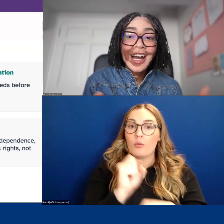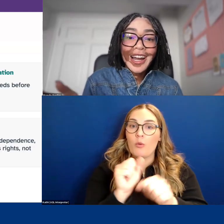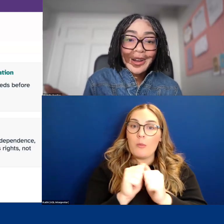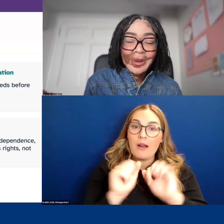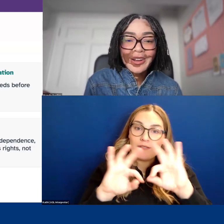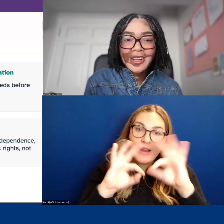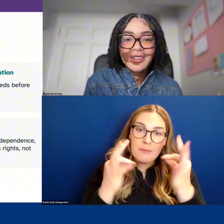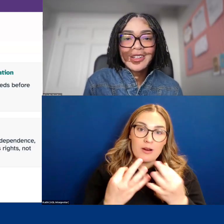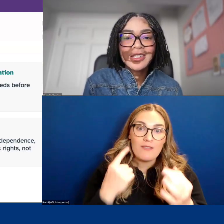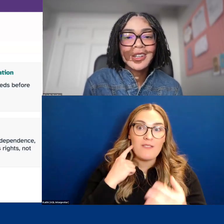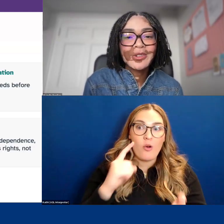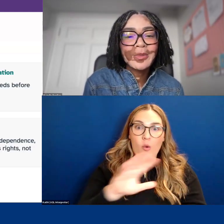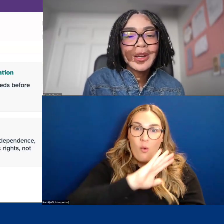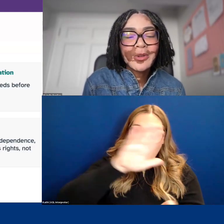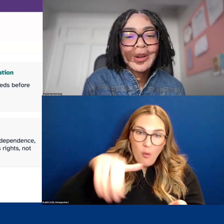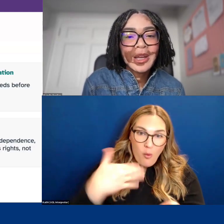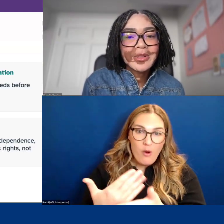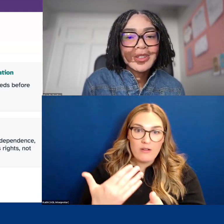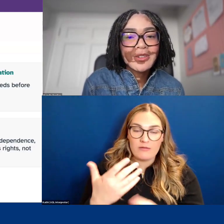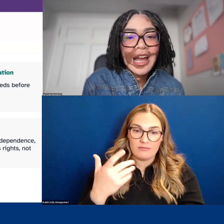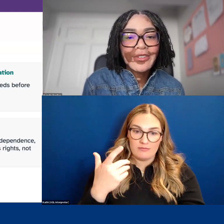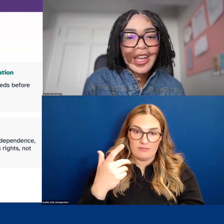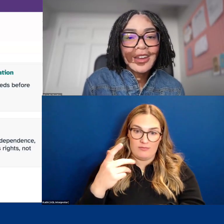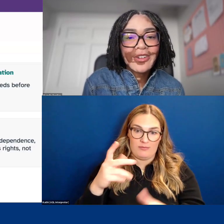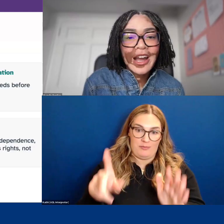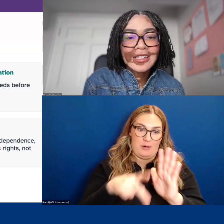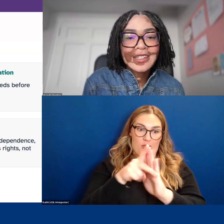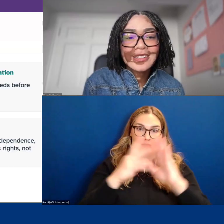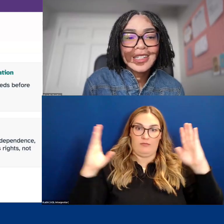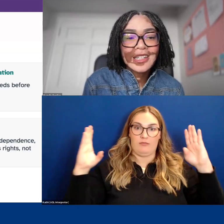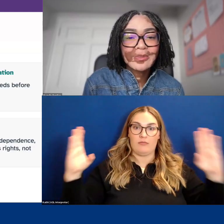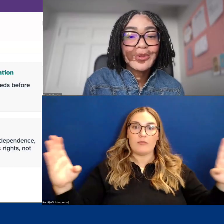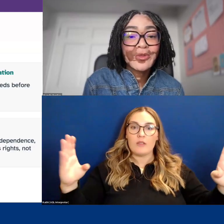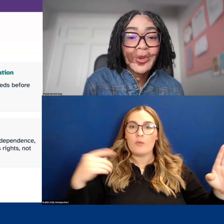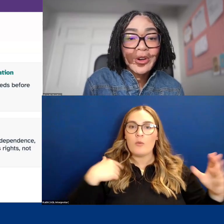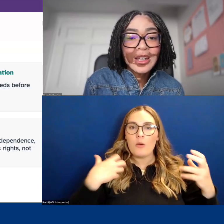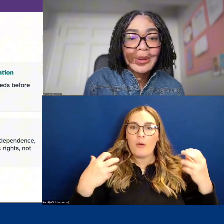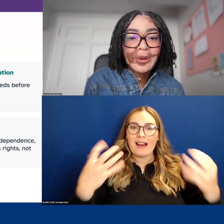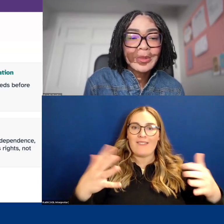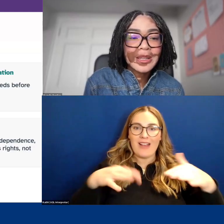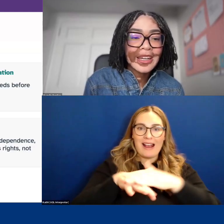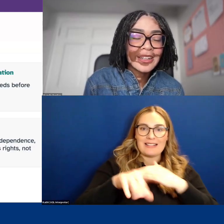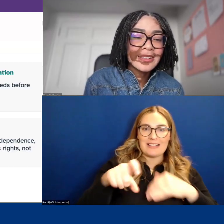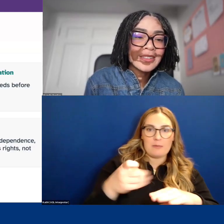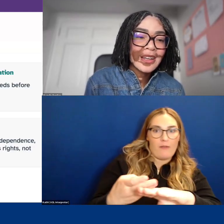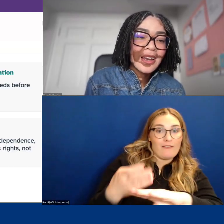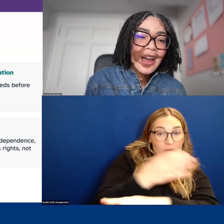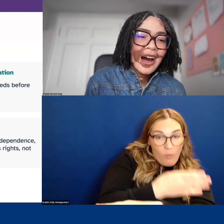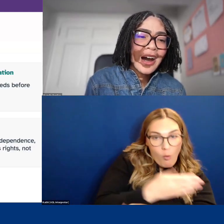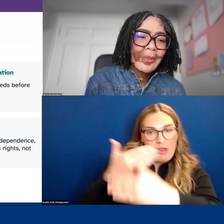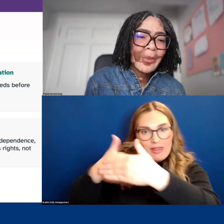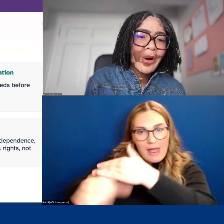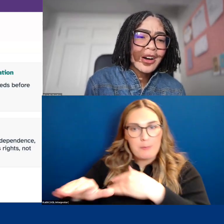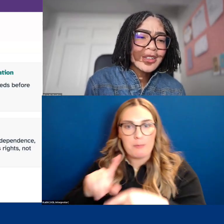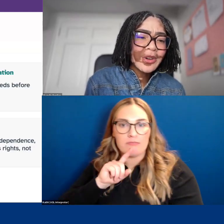entire perinatal continuum, we're able to advocate for access needs before labor begins. And we're also